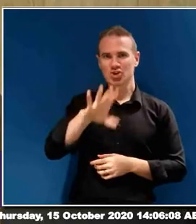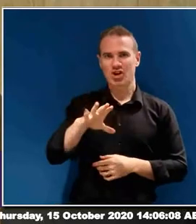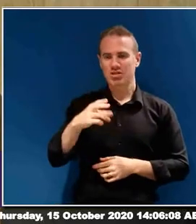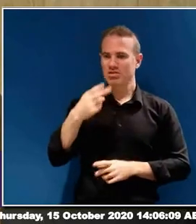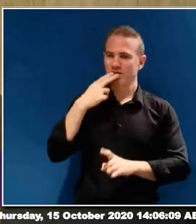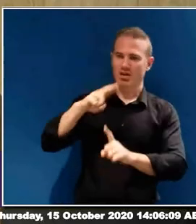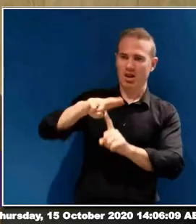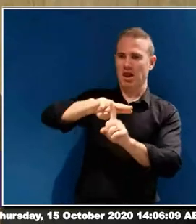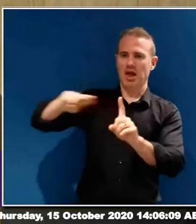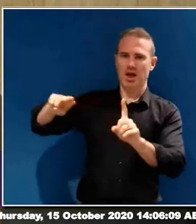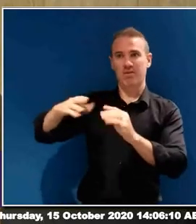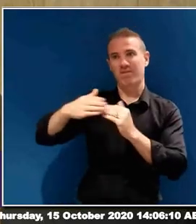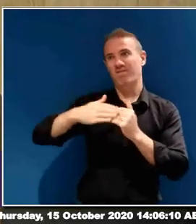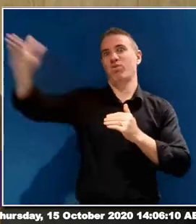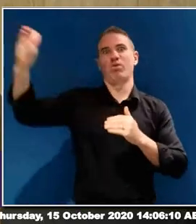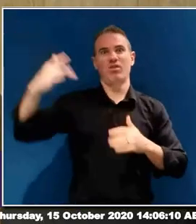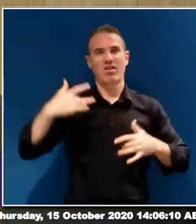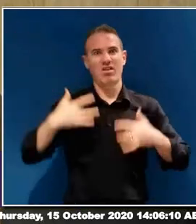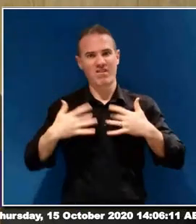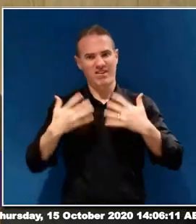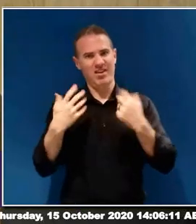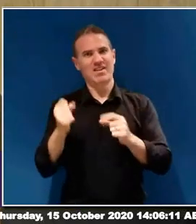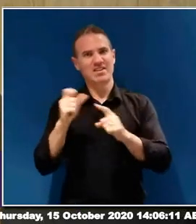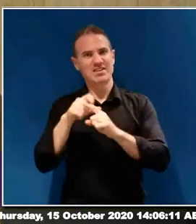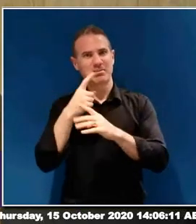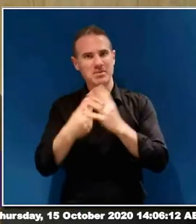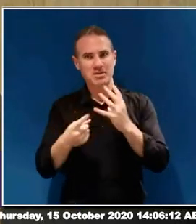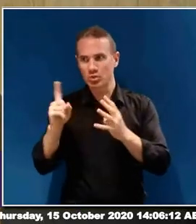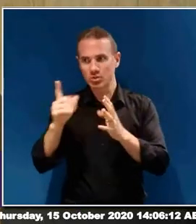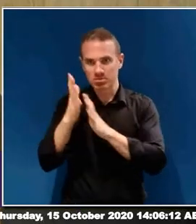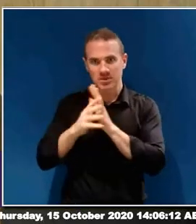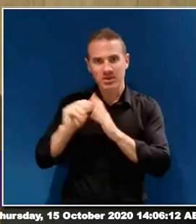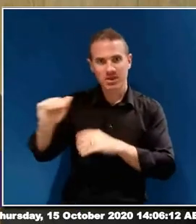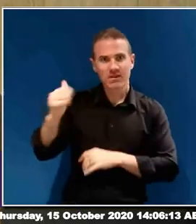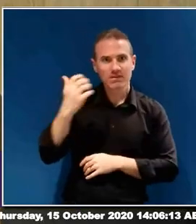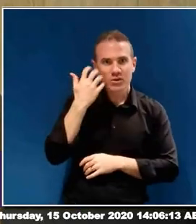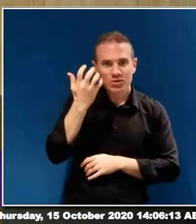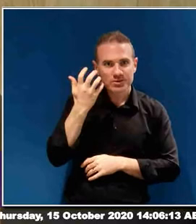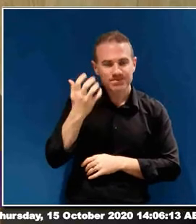So usually once we allay their fears and say this is not a diagnosis, we're not